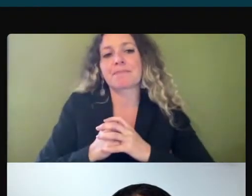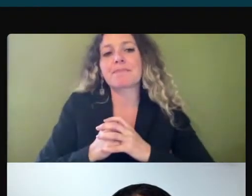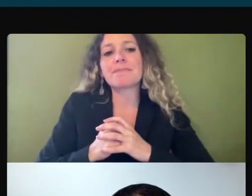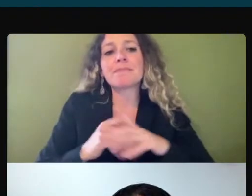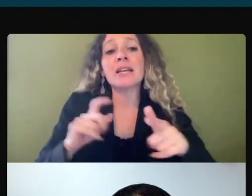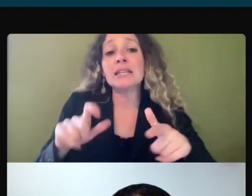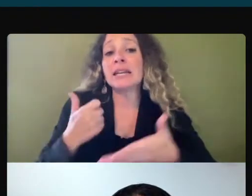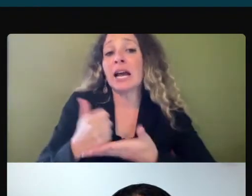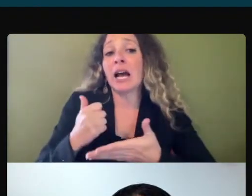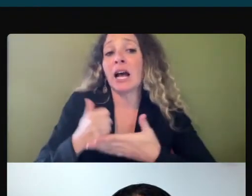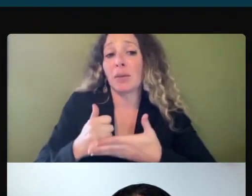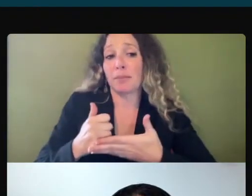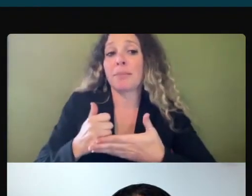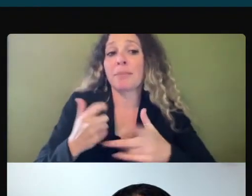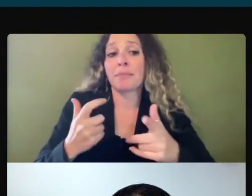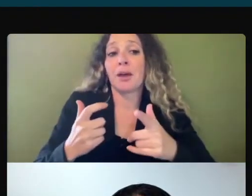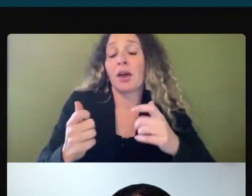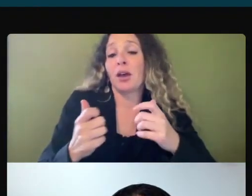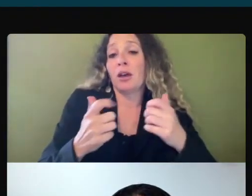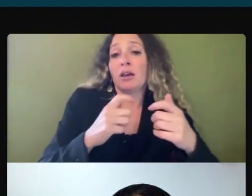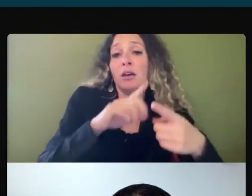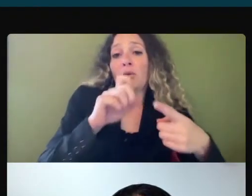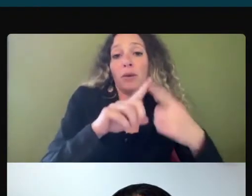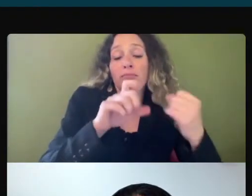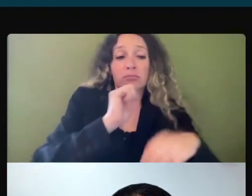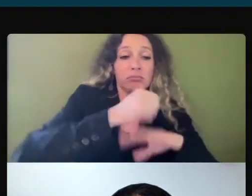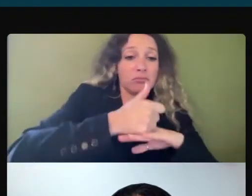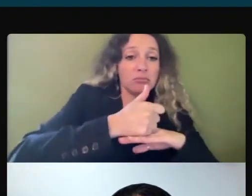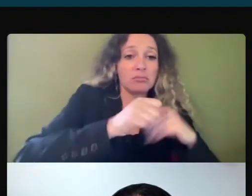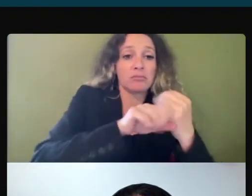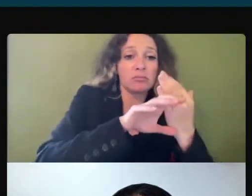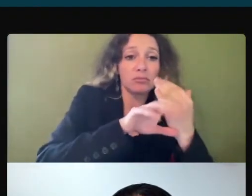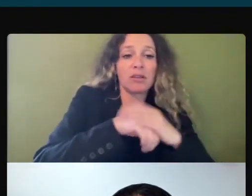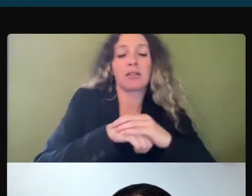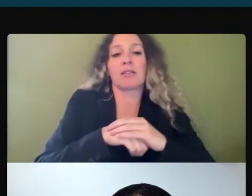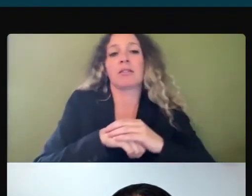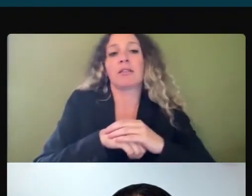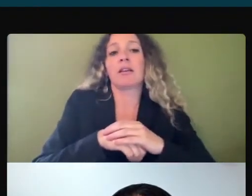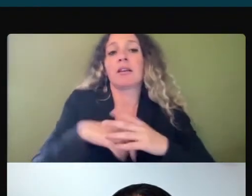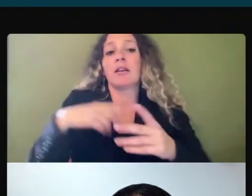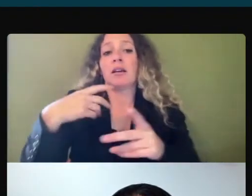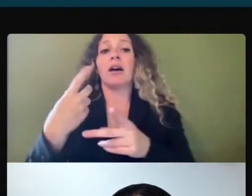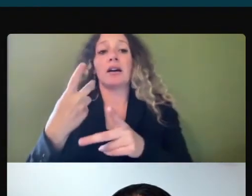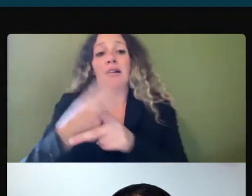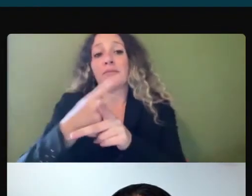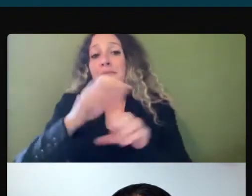and caregivers are an essential partner in delivering telemedicine care. I do wanna